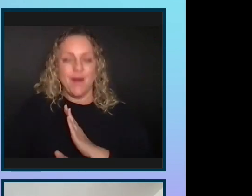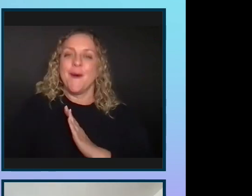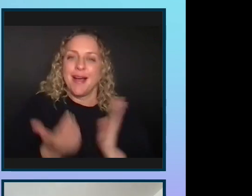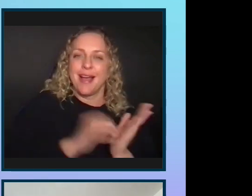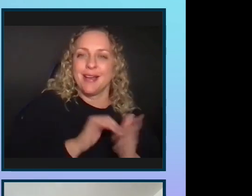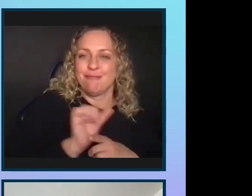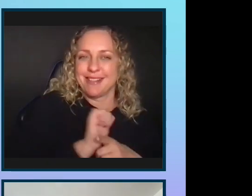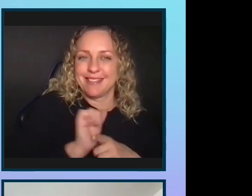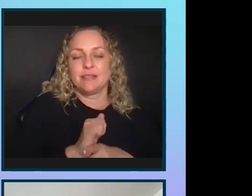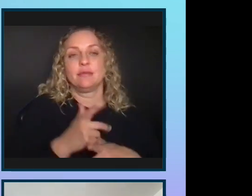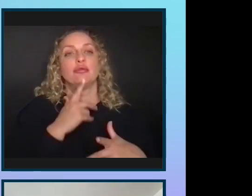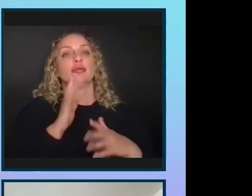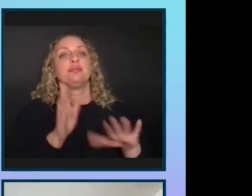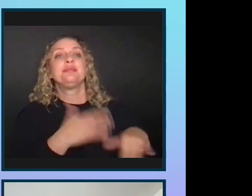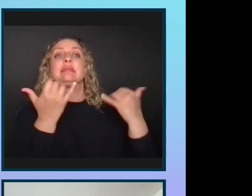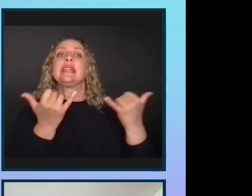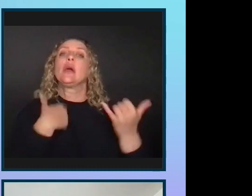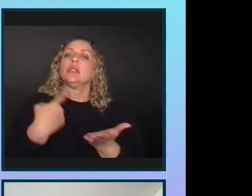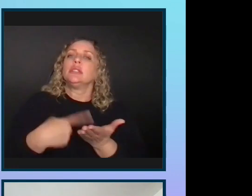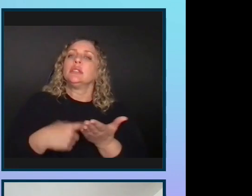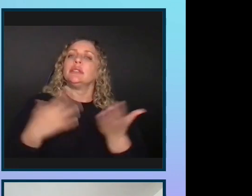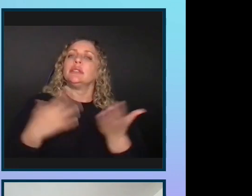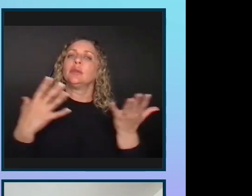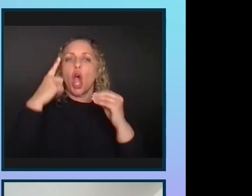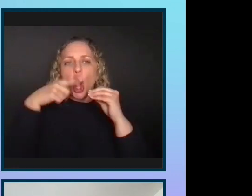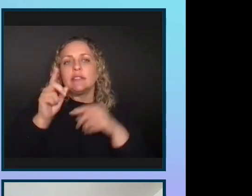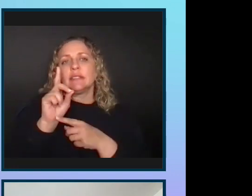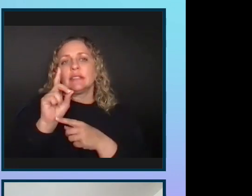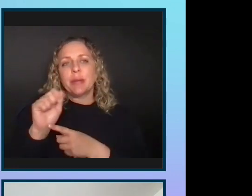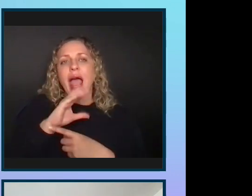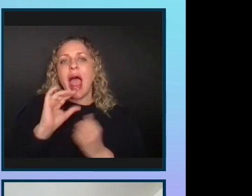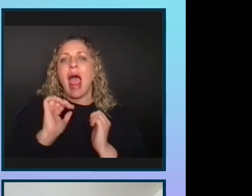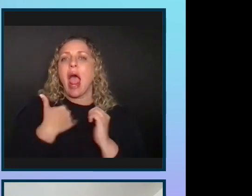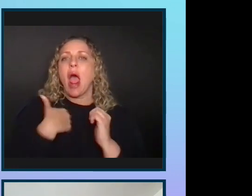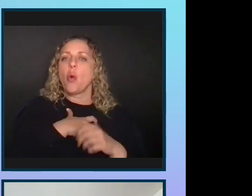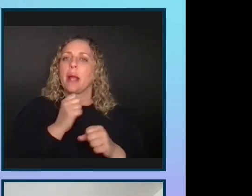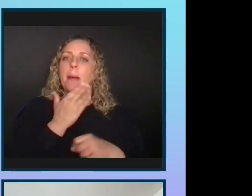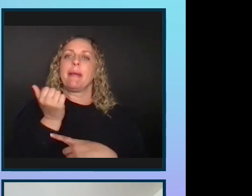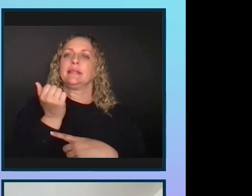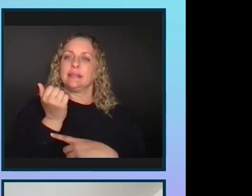So today we're gonna be talking about cognitive disabilities and how we can best designed for them